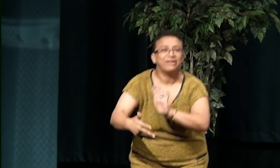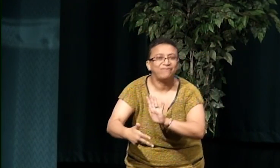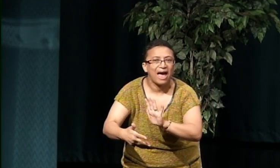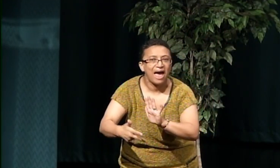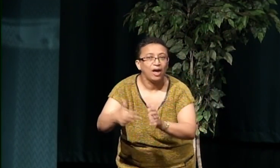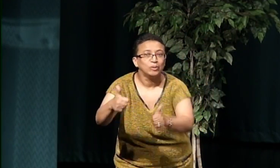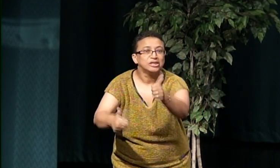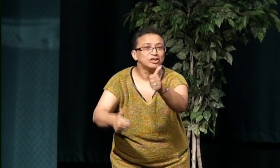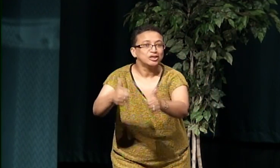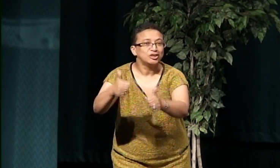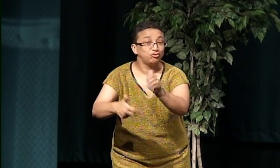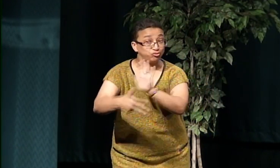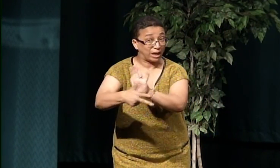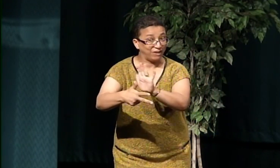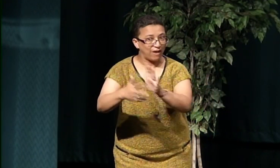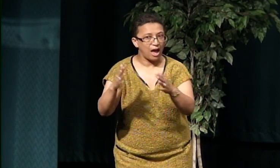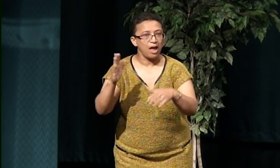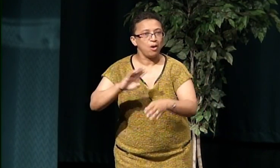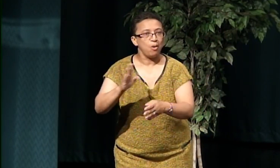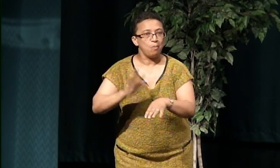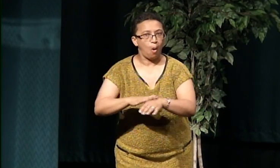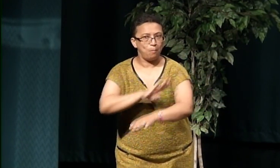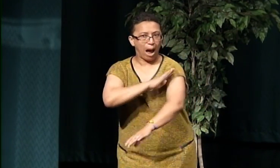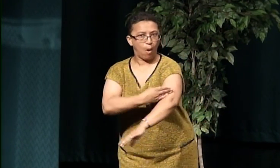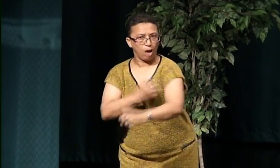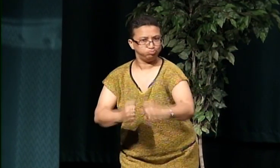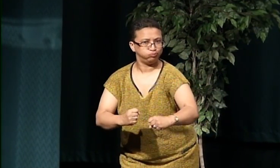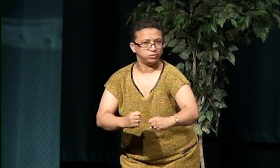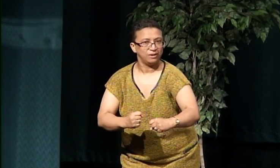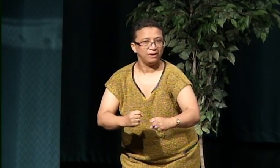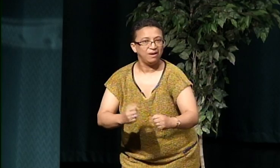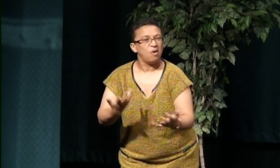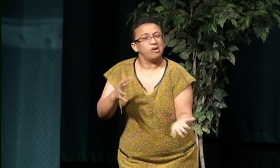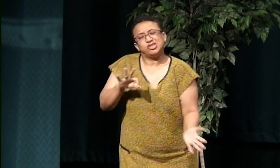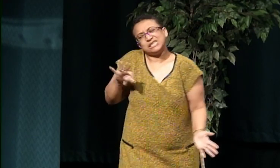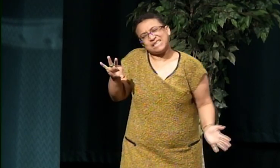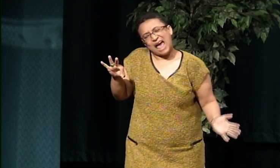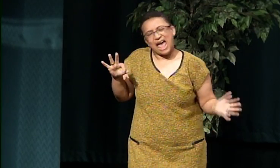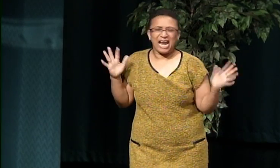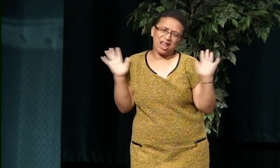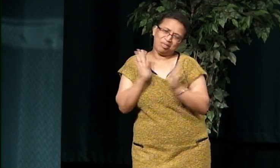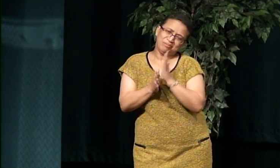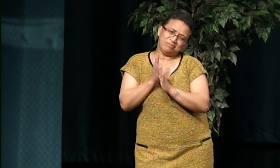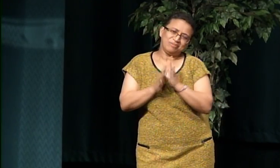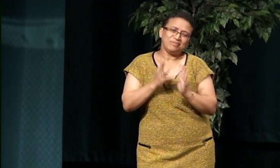And then is it signed or is it ratified? When it's ratified, it has more power.